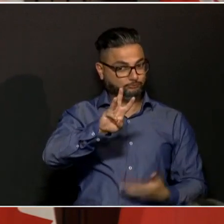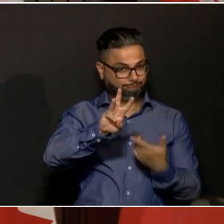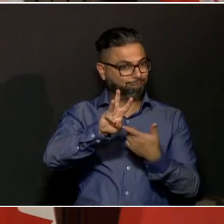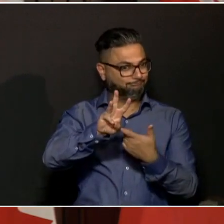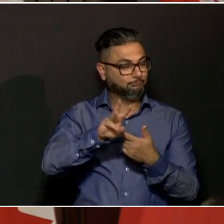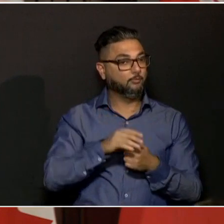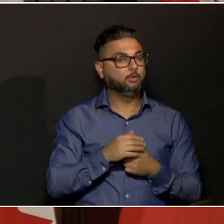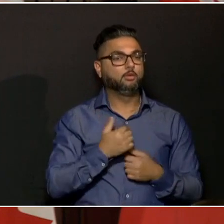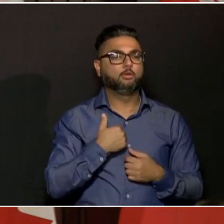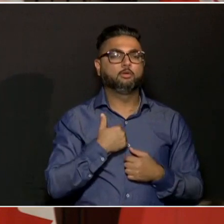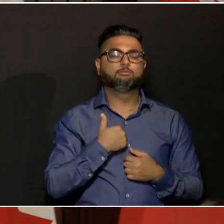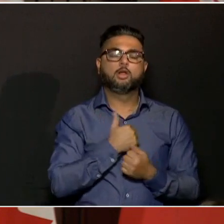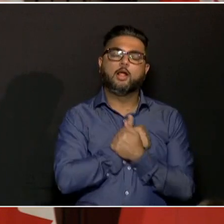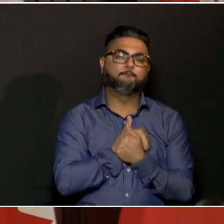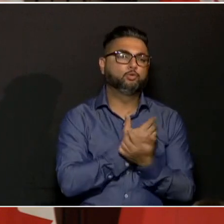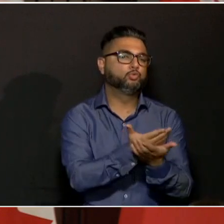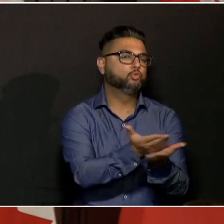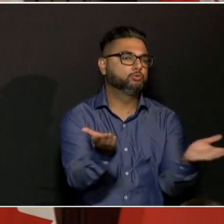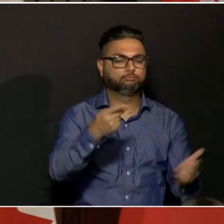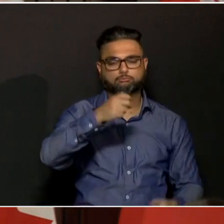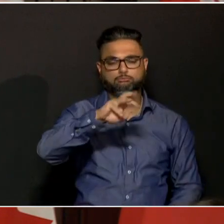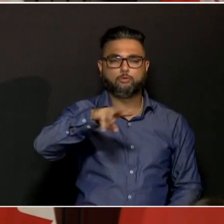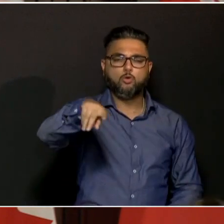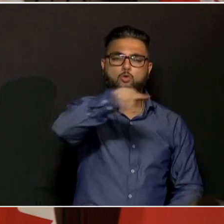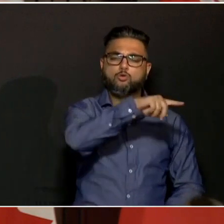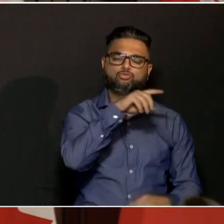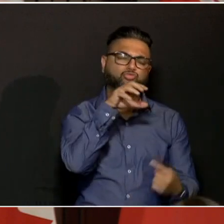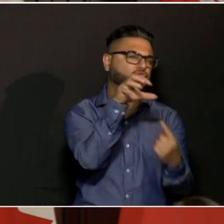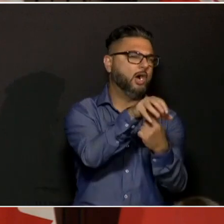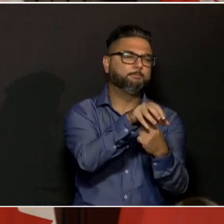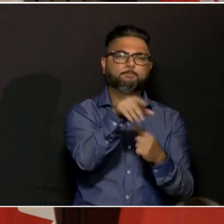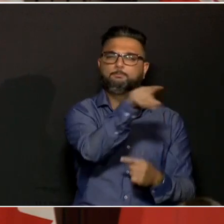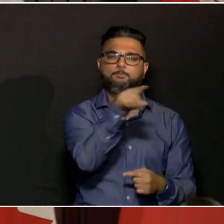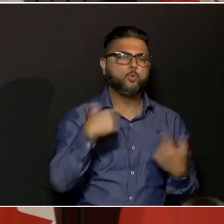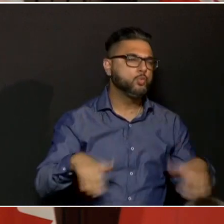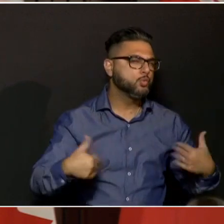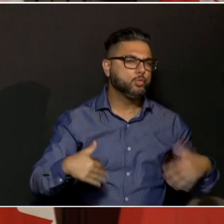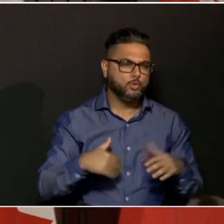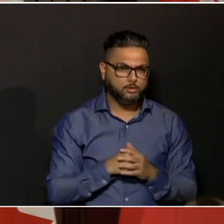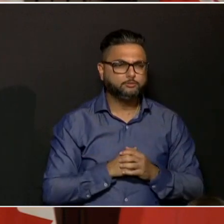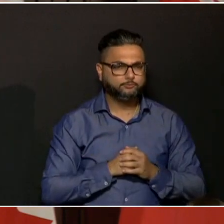from personal support workers and from the PSW's